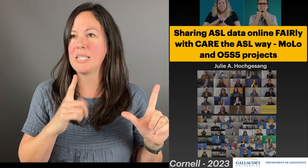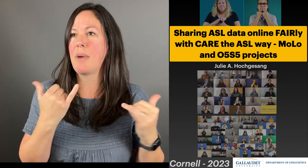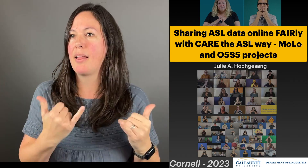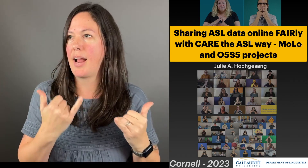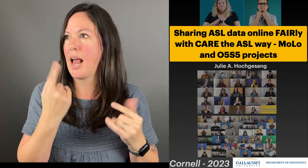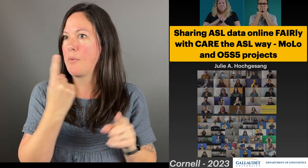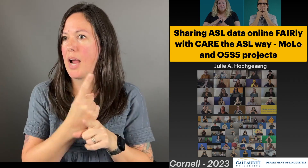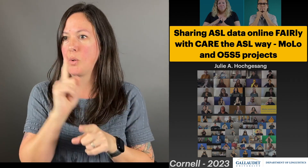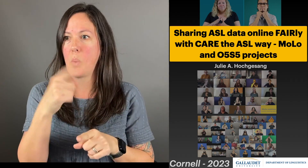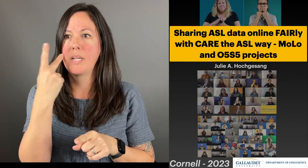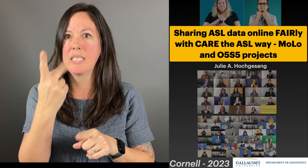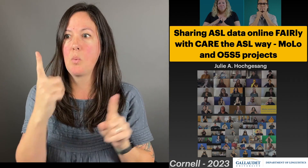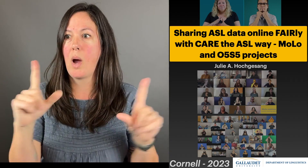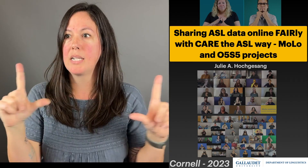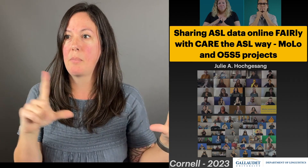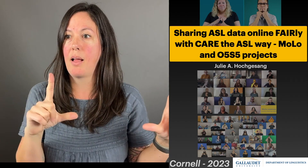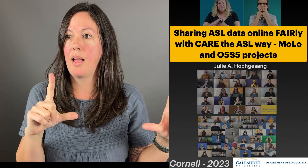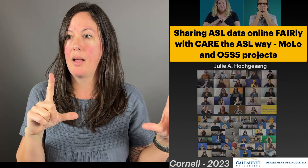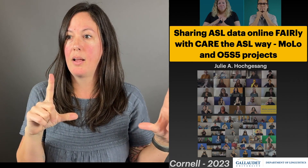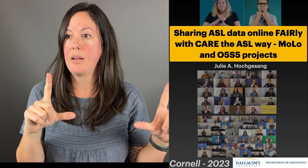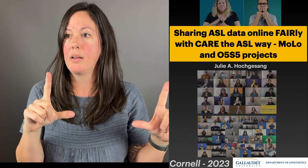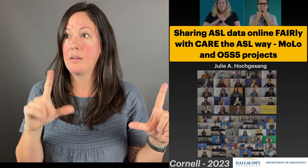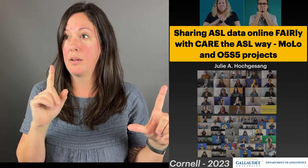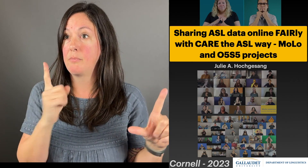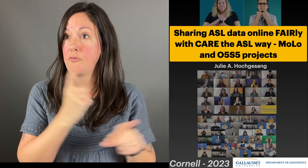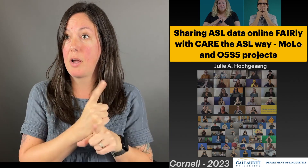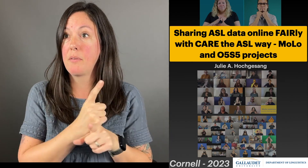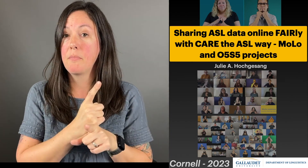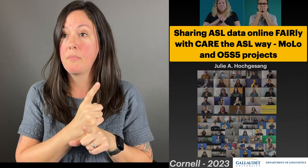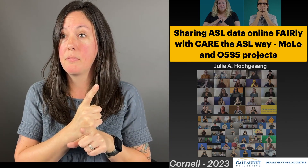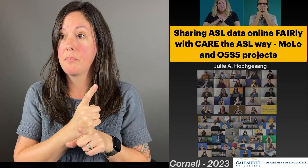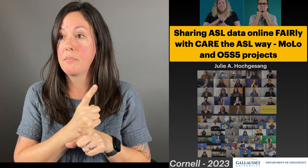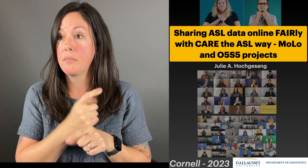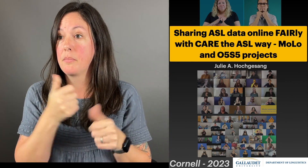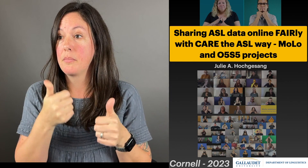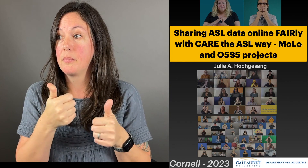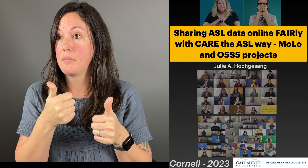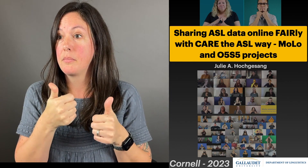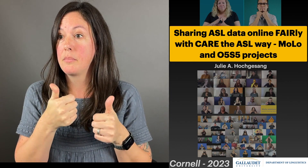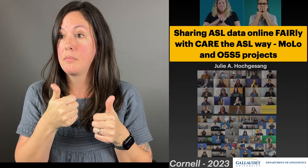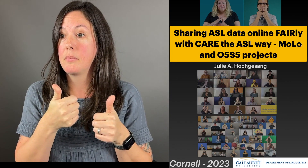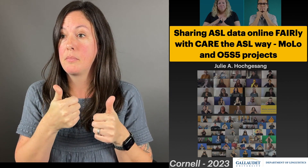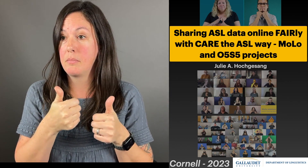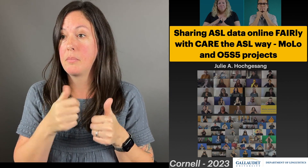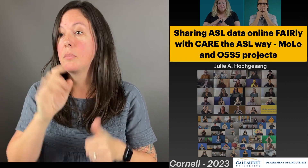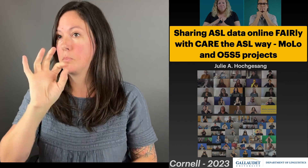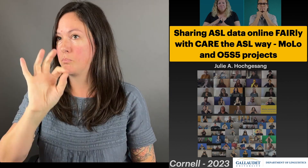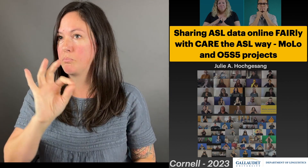I'm the only one spotlighted now.